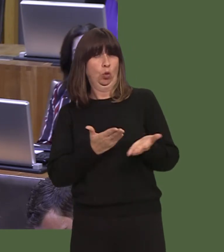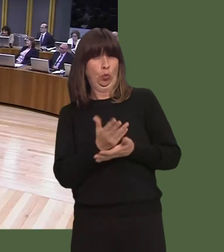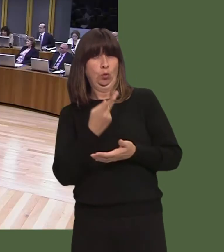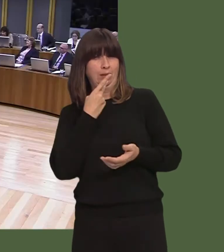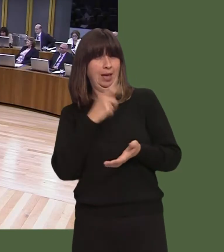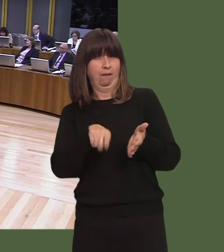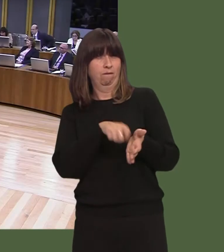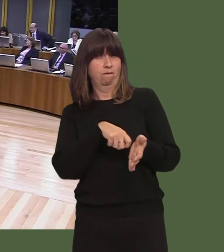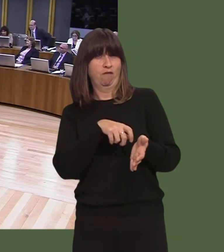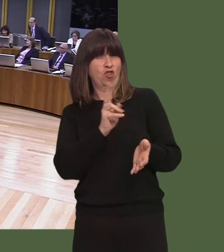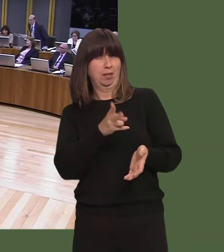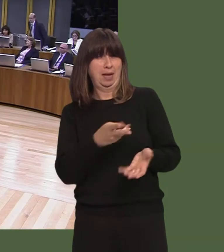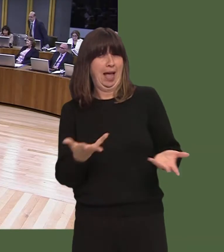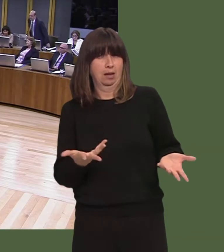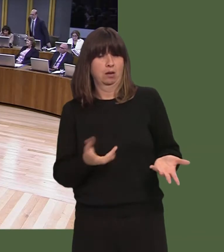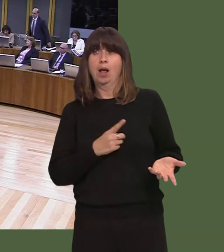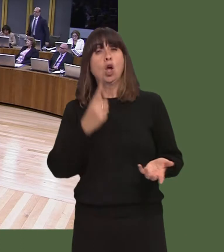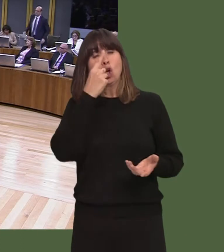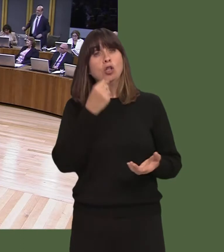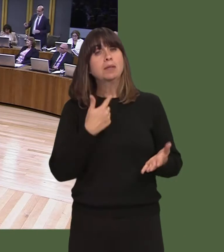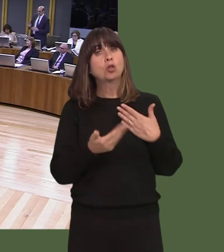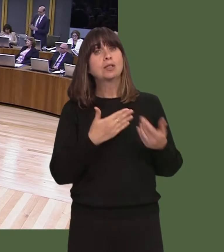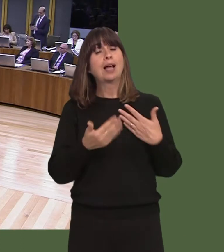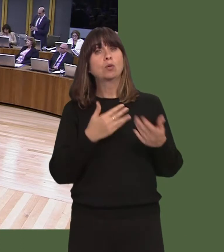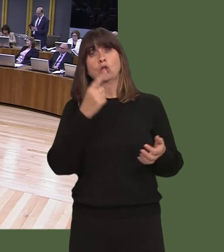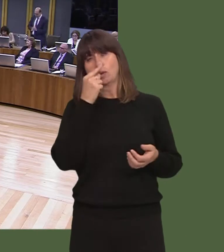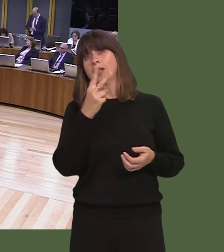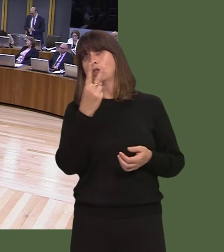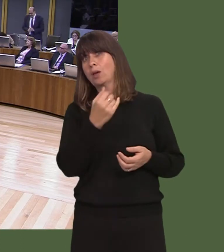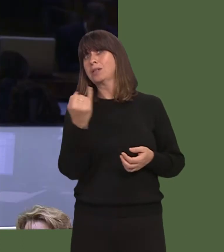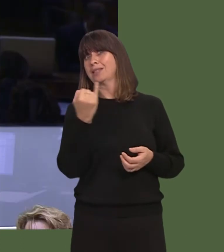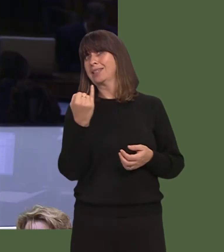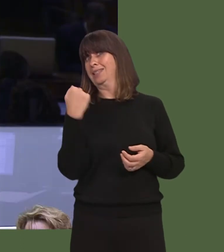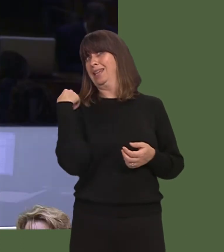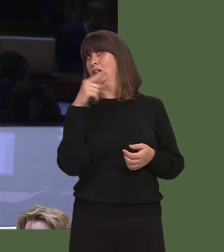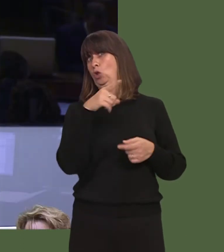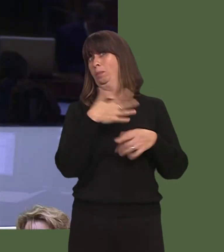Mark Reckless AM: It could be resolved by doing what you said in 2016, First Minister,